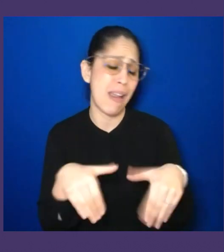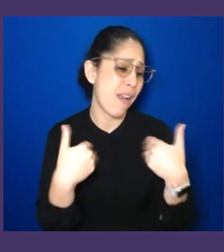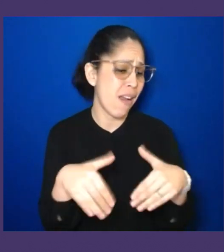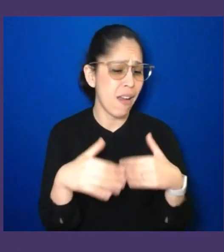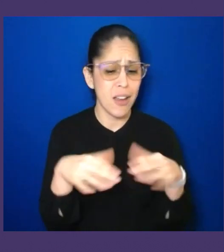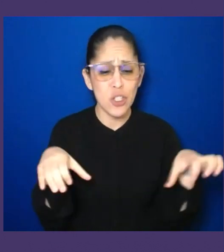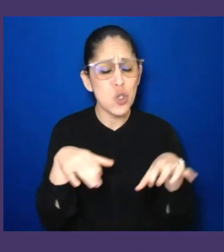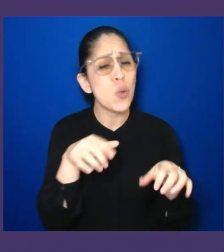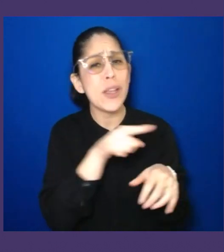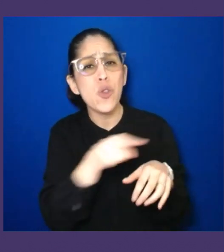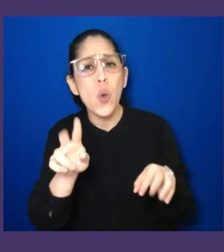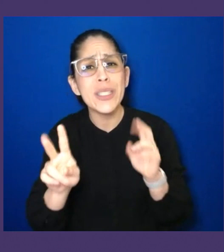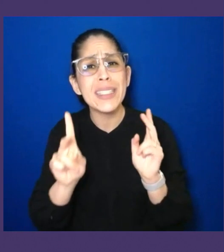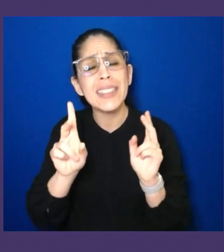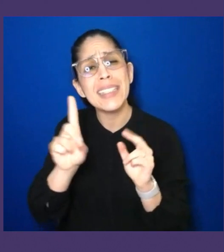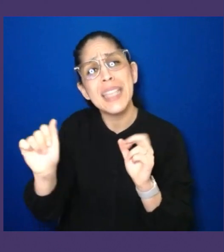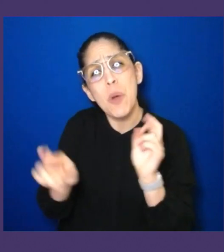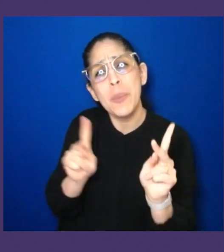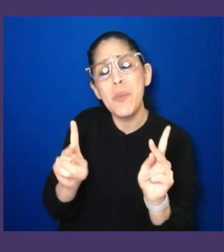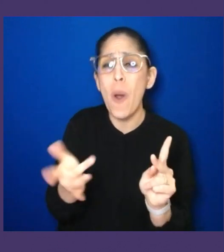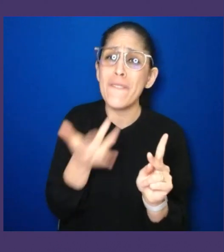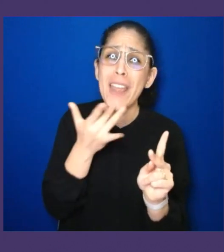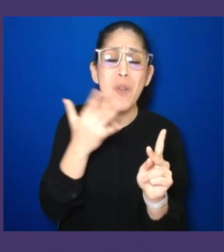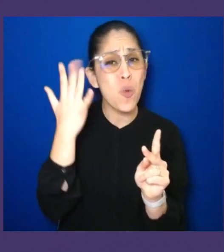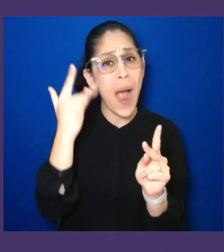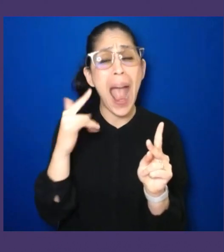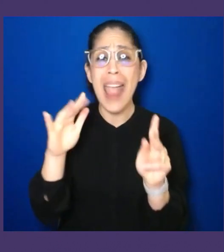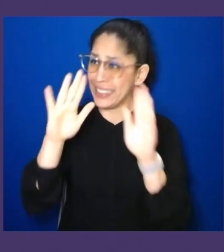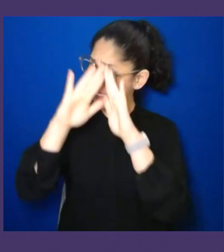by systemically discriminating against us in the workplace.